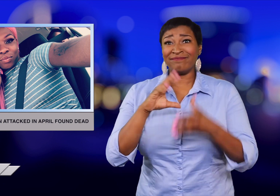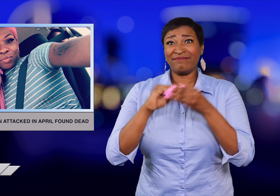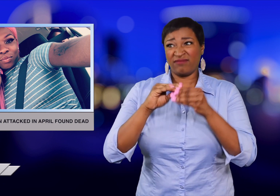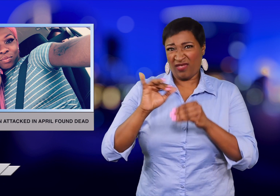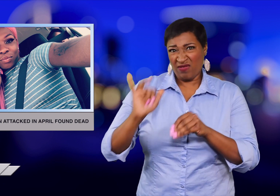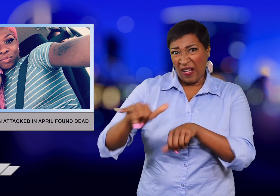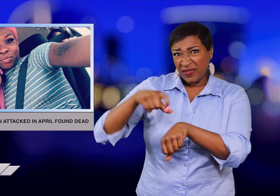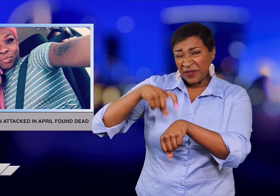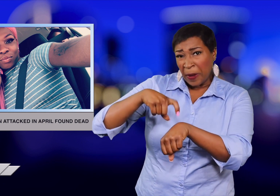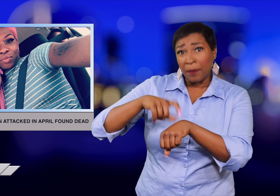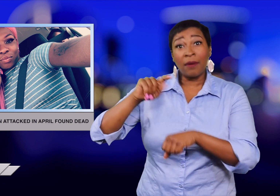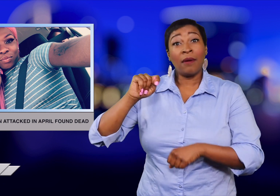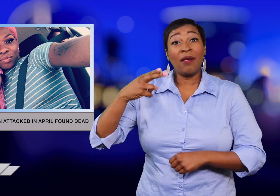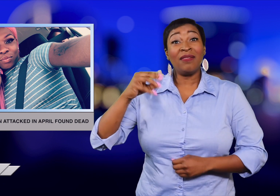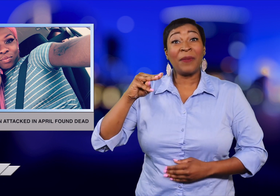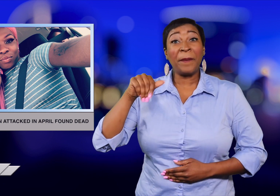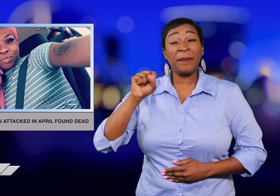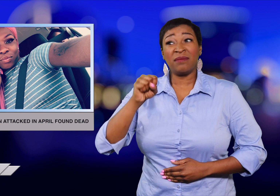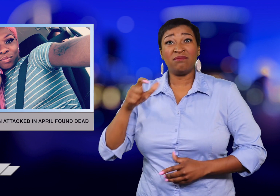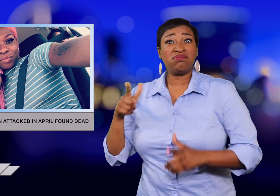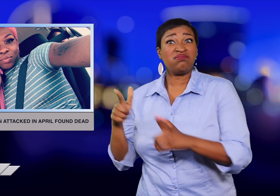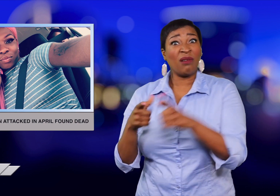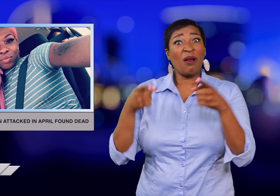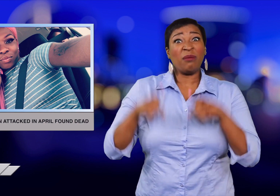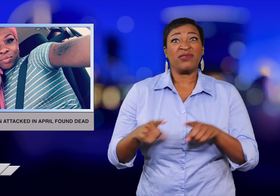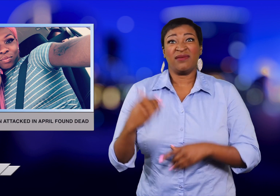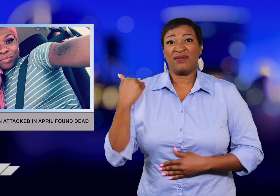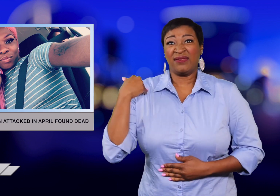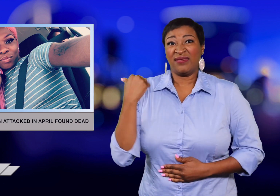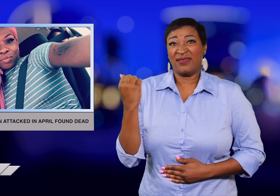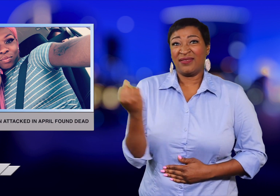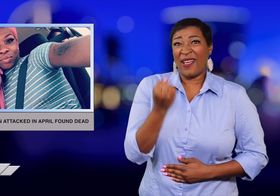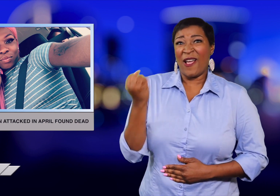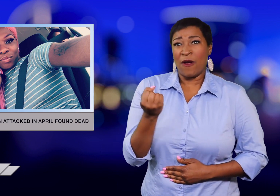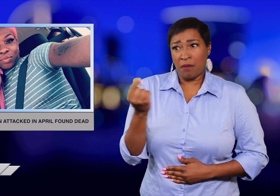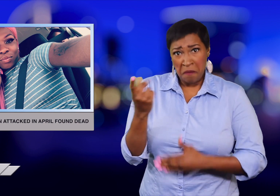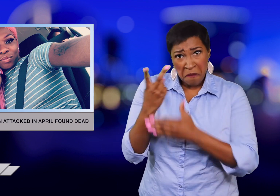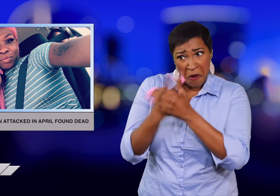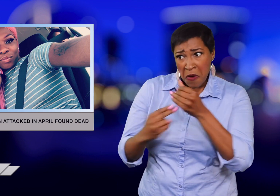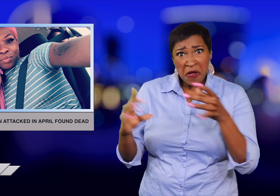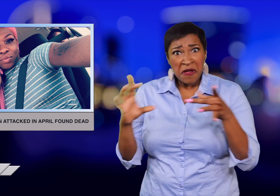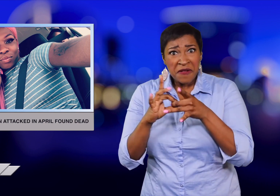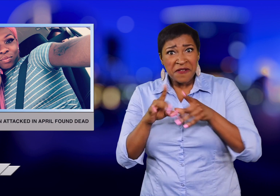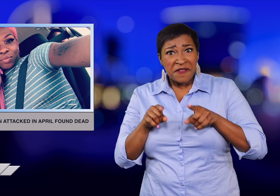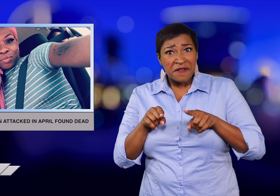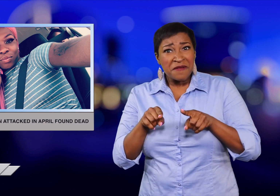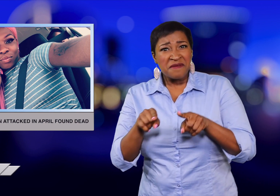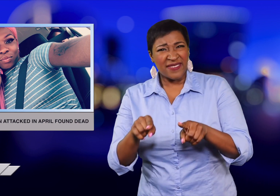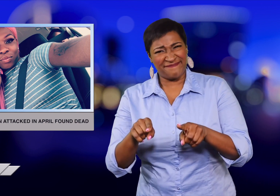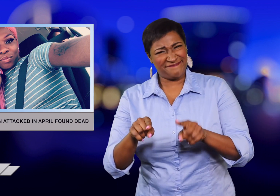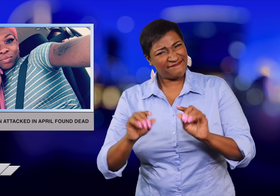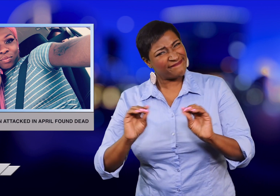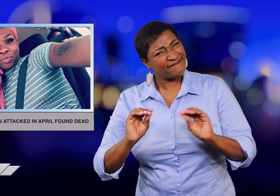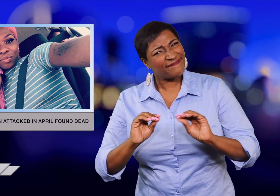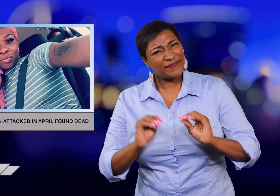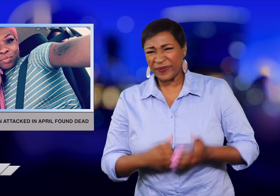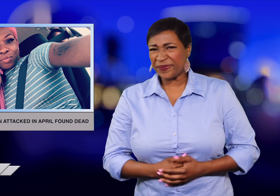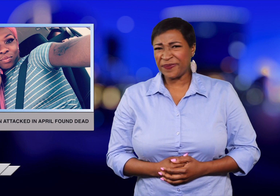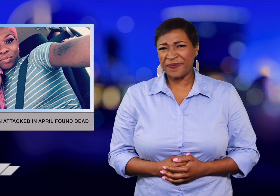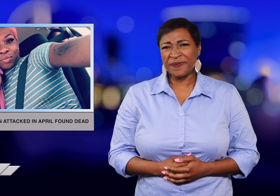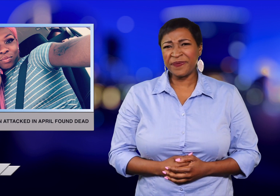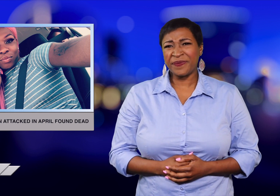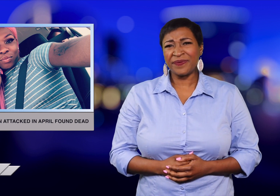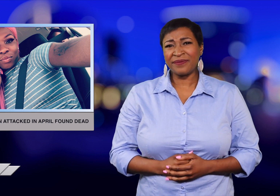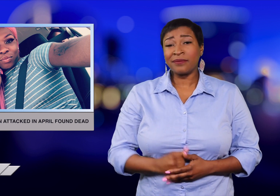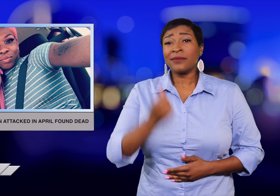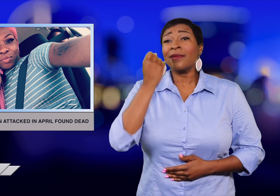Police say at this time there is nothing connecting Thomas with the shooting on Saturday.